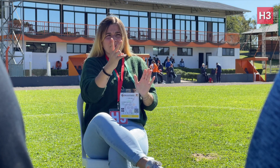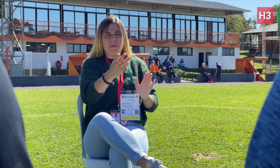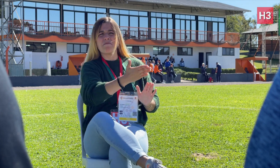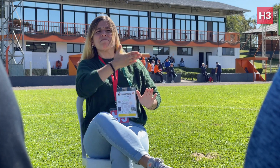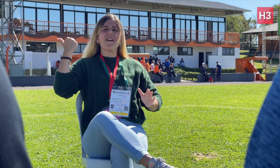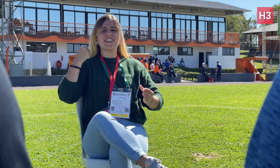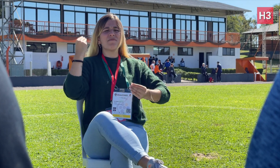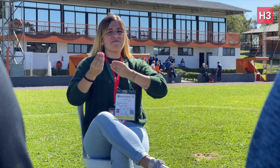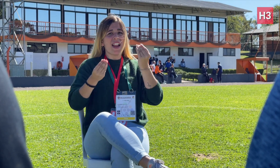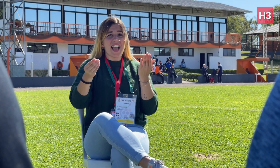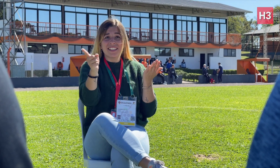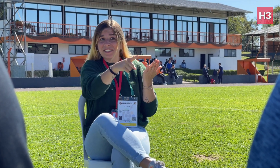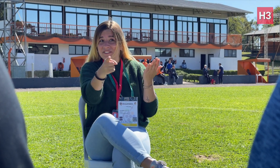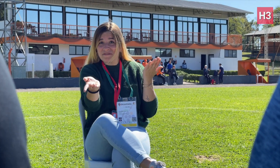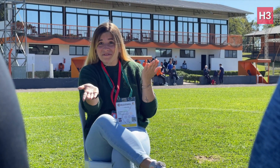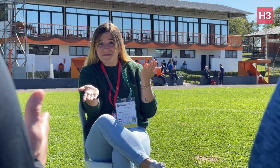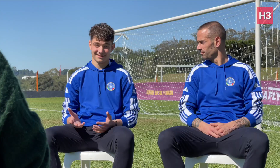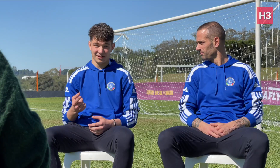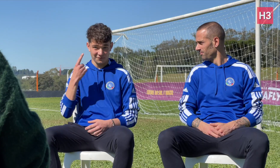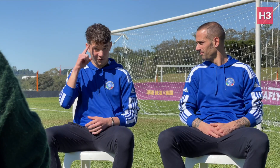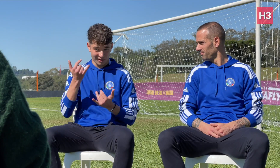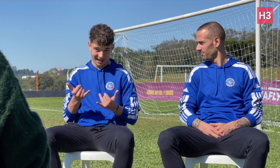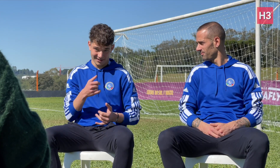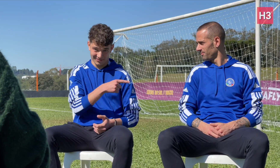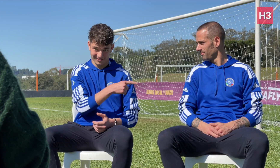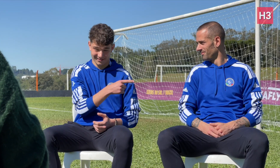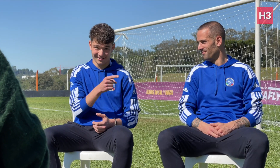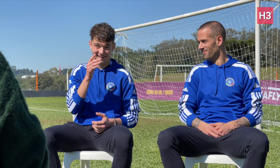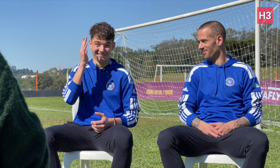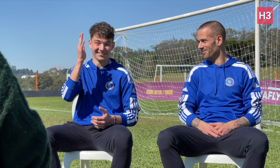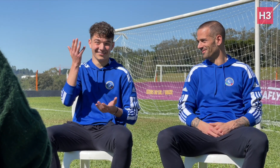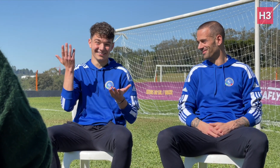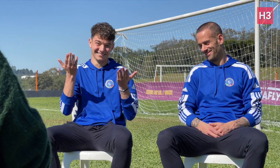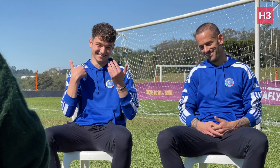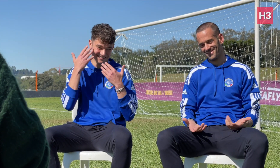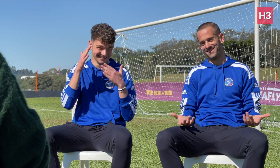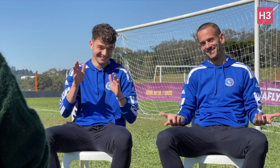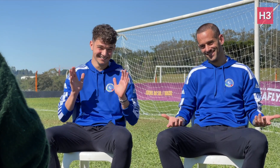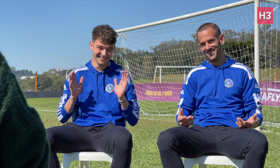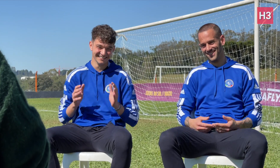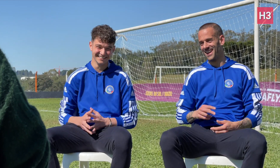Who’s the best passer? For now, he is, but I can be eventually.